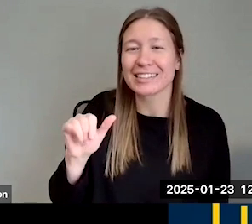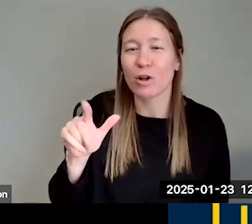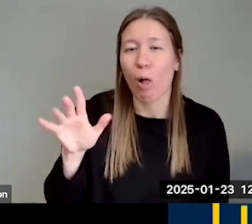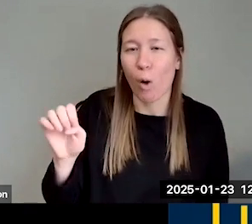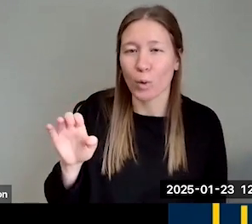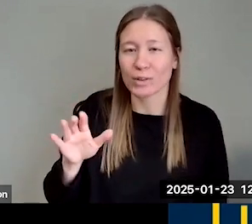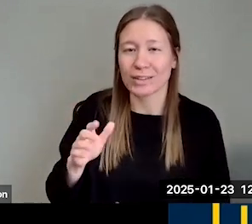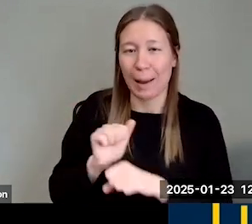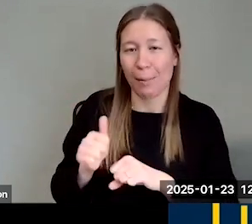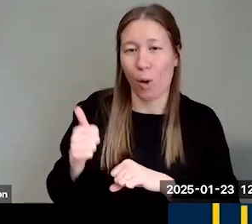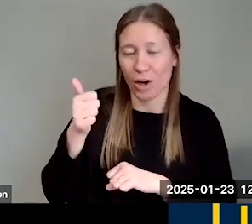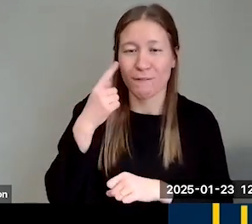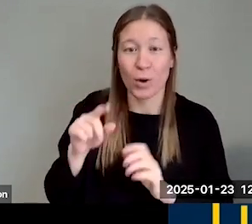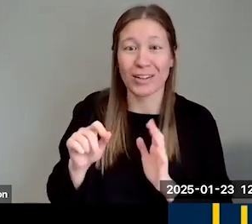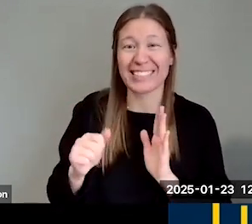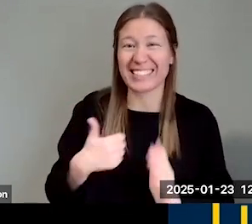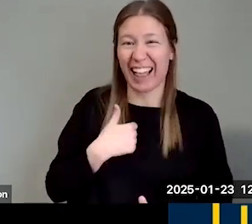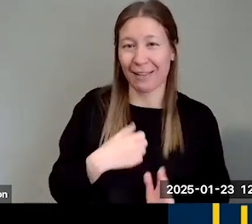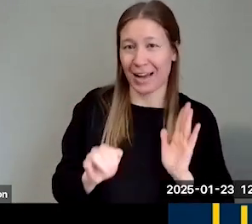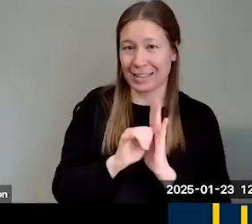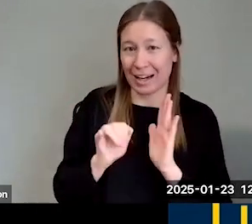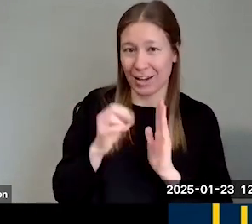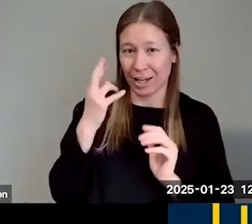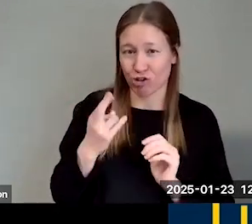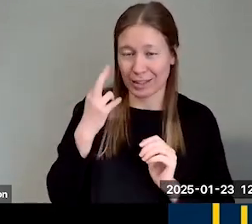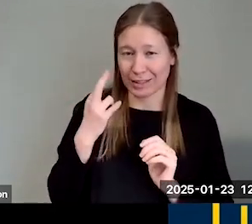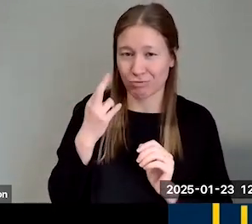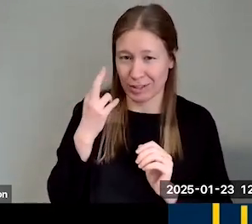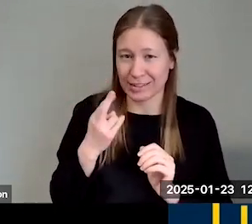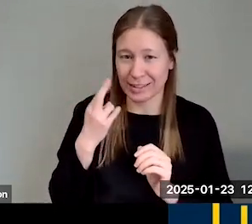So we are quite split. We'll give it a second to come in,